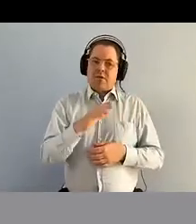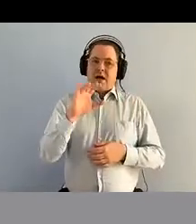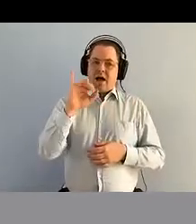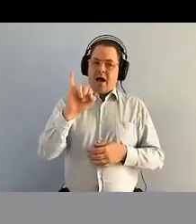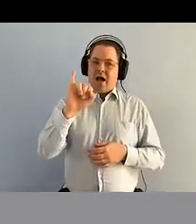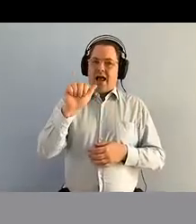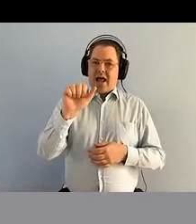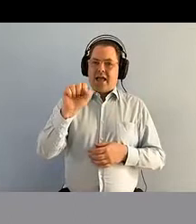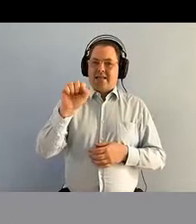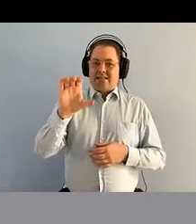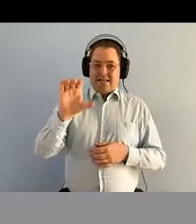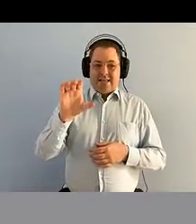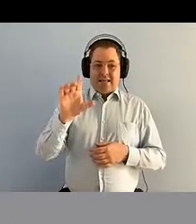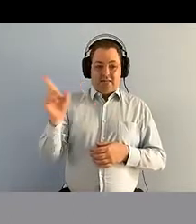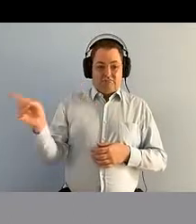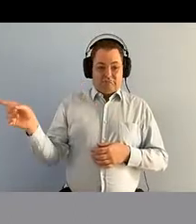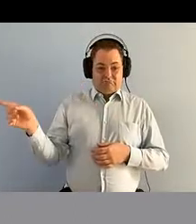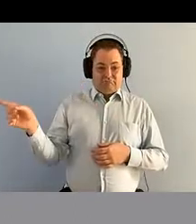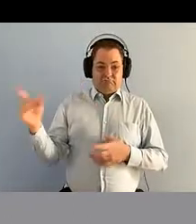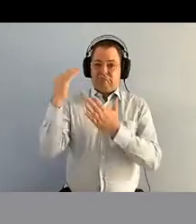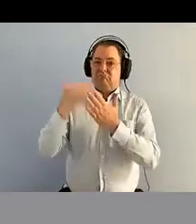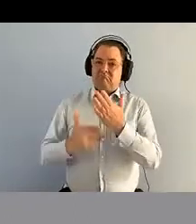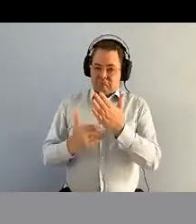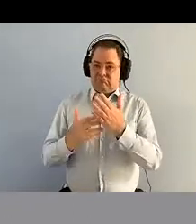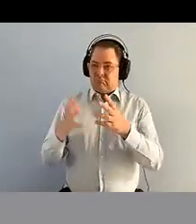of the first actions of this group was to develop some key messages on apply